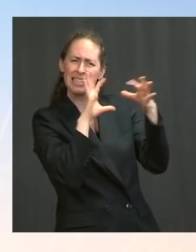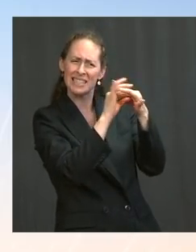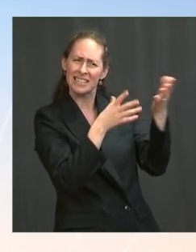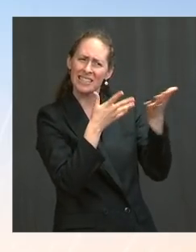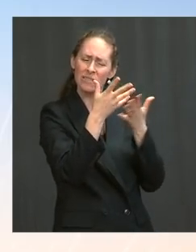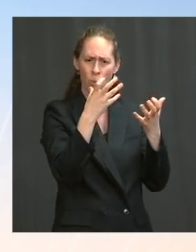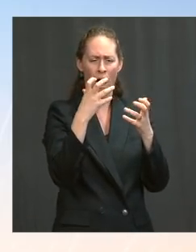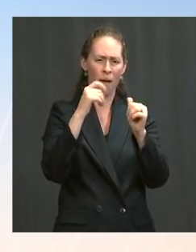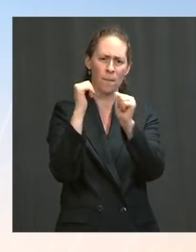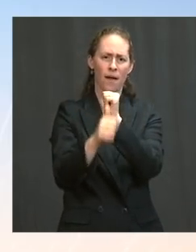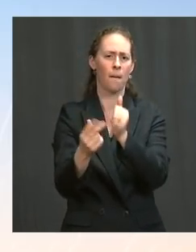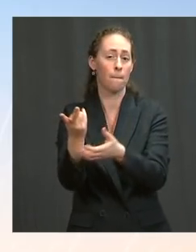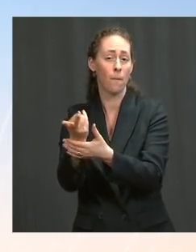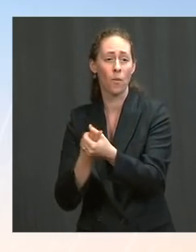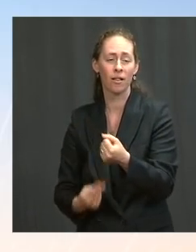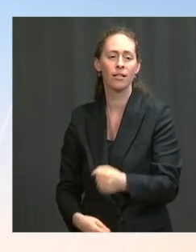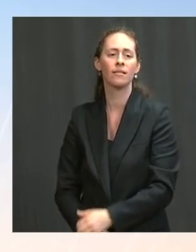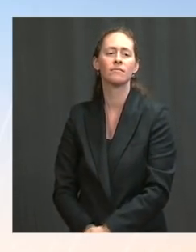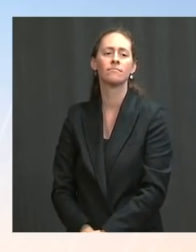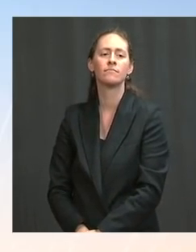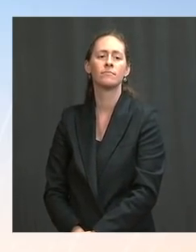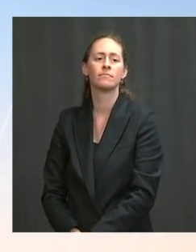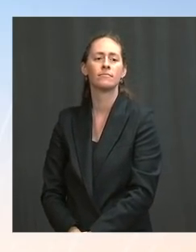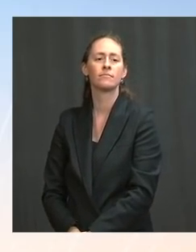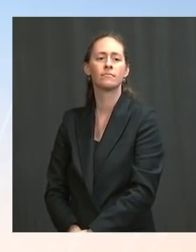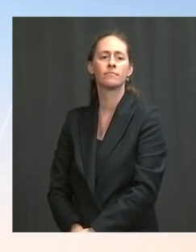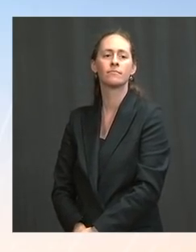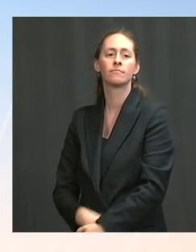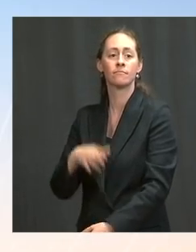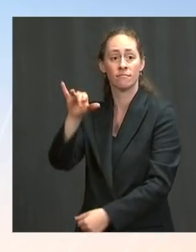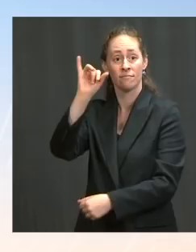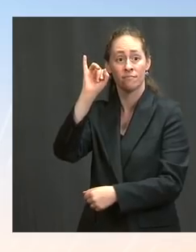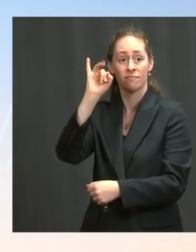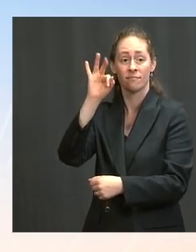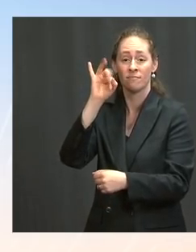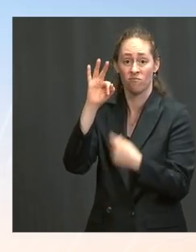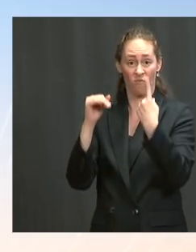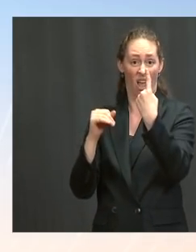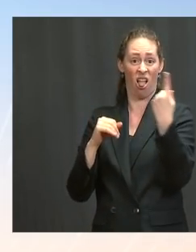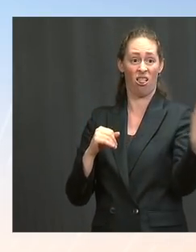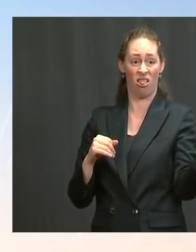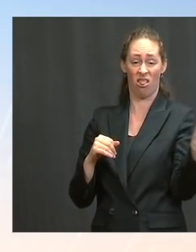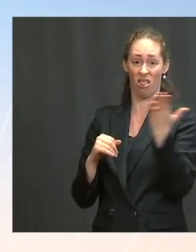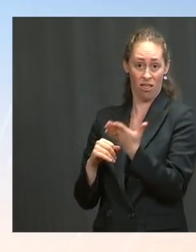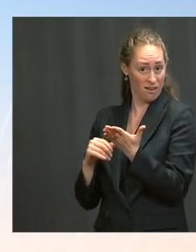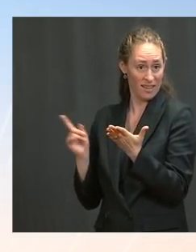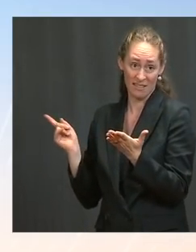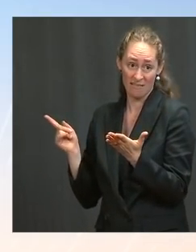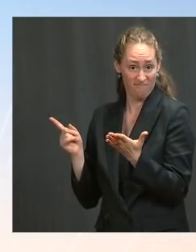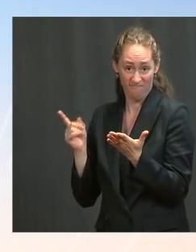"Yes, he will sign the infrastructure bill it if comes alone to his desk"? Ms. Psaki: The President expects to sign each piece of legislation into law.